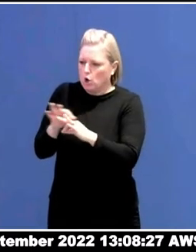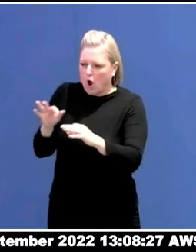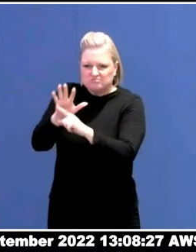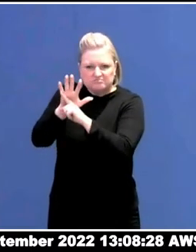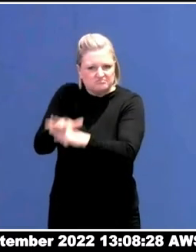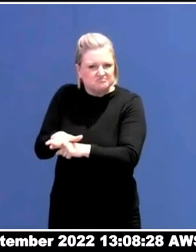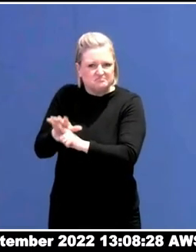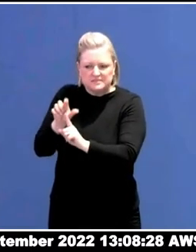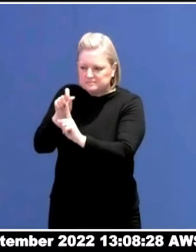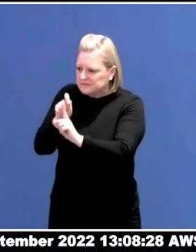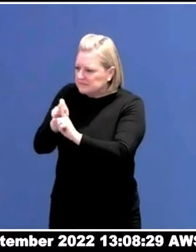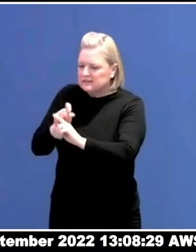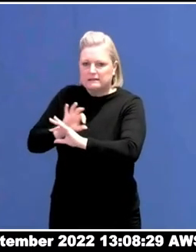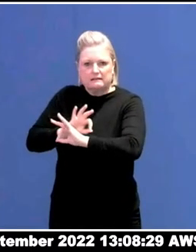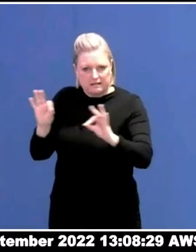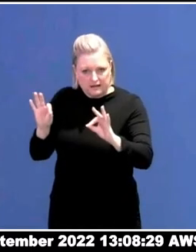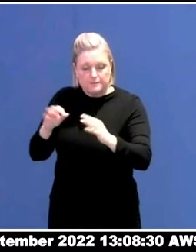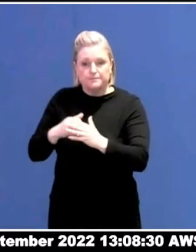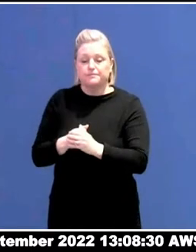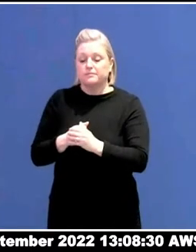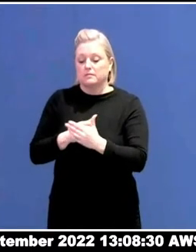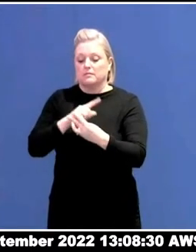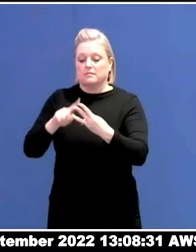and the characteristics and the support needs of each individual once they enter